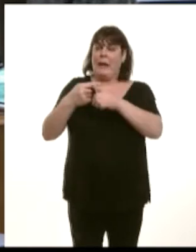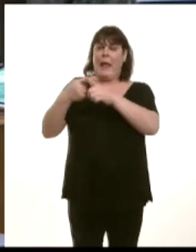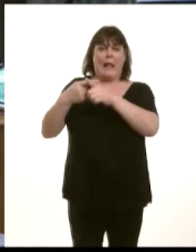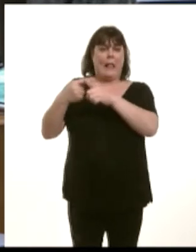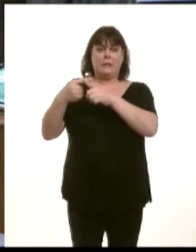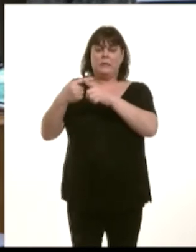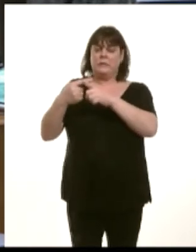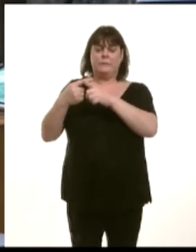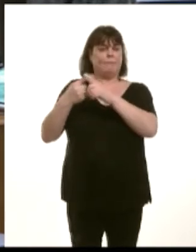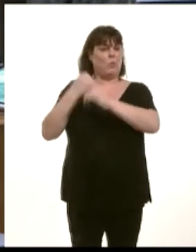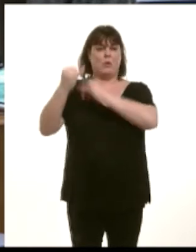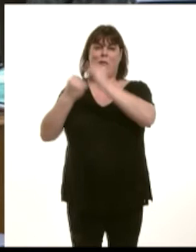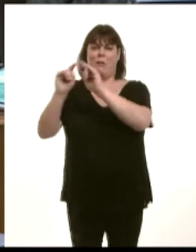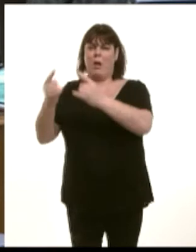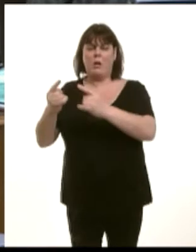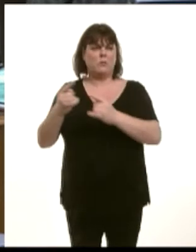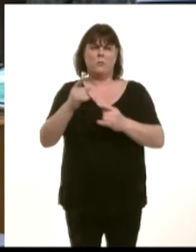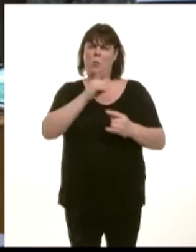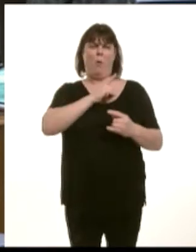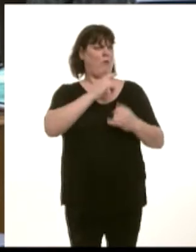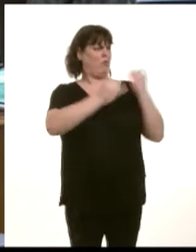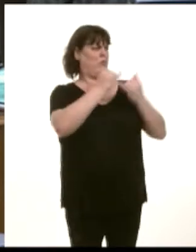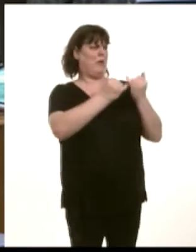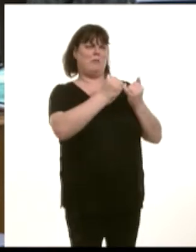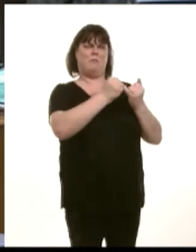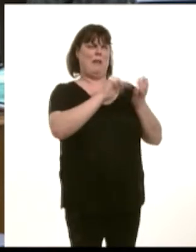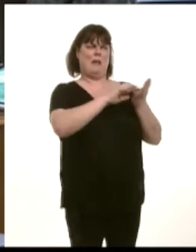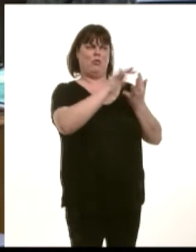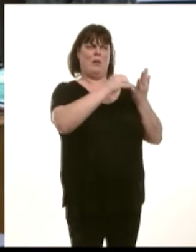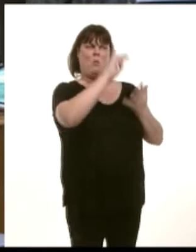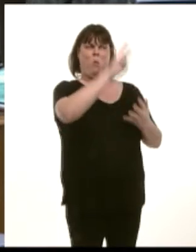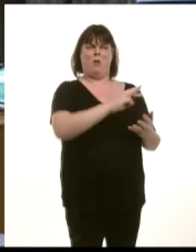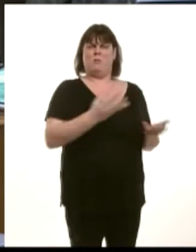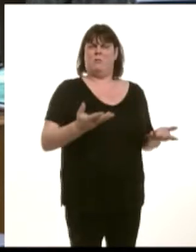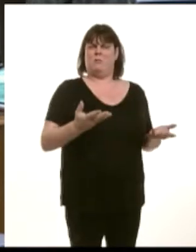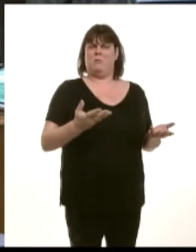Carwyn Jones: But it is right to say that one of the challenges that all of us in this